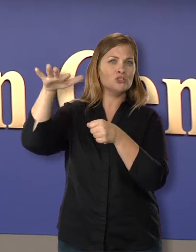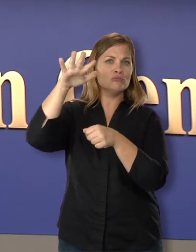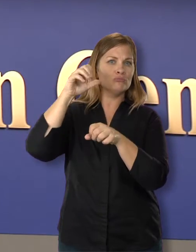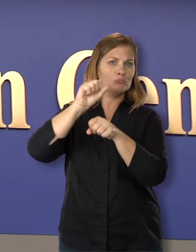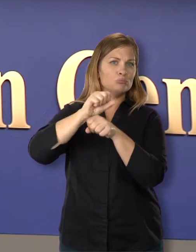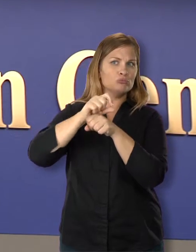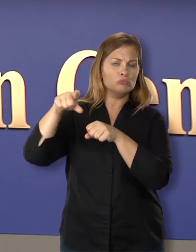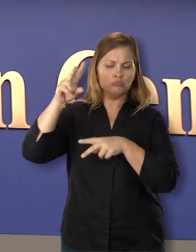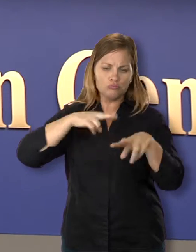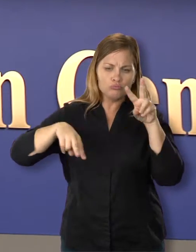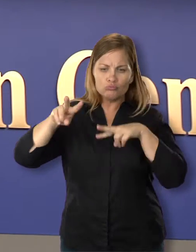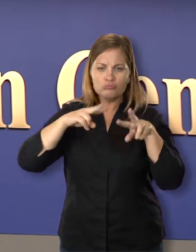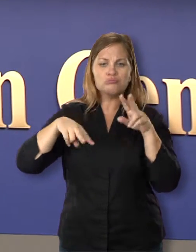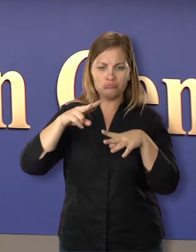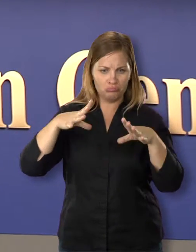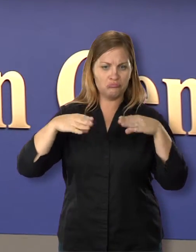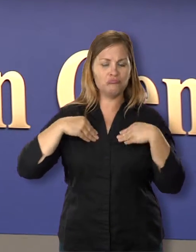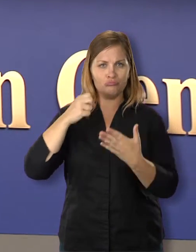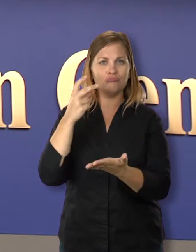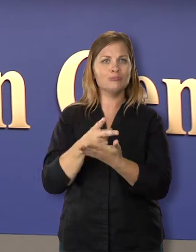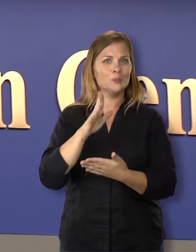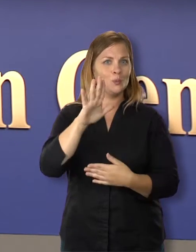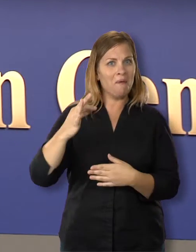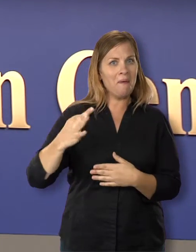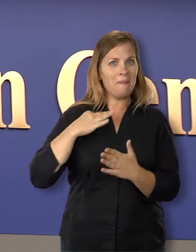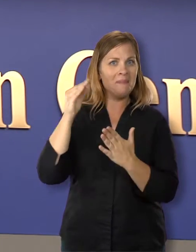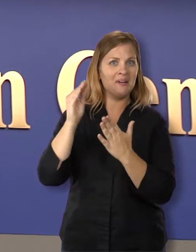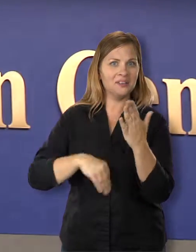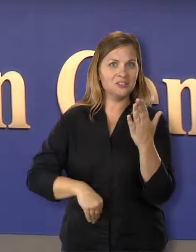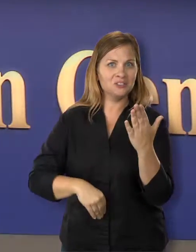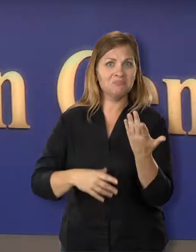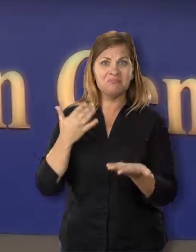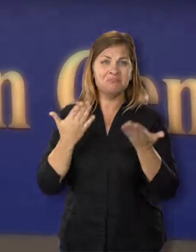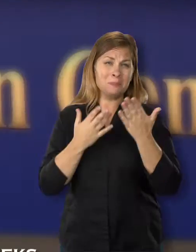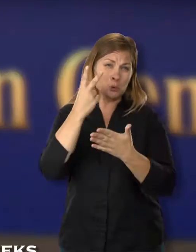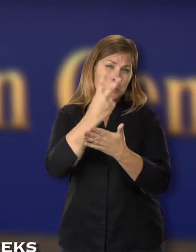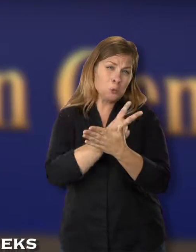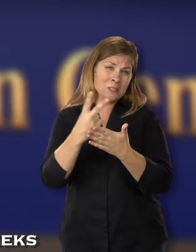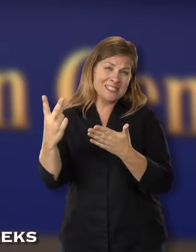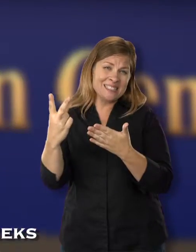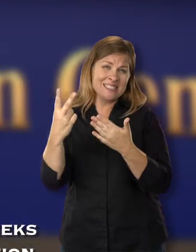Next, election officials will review your application. Here's what to expect: